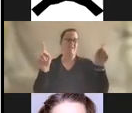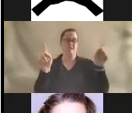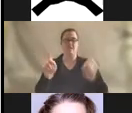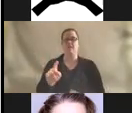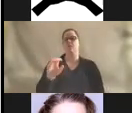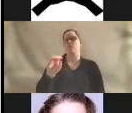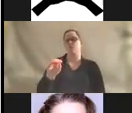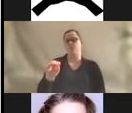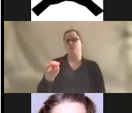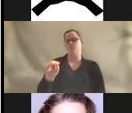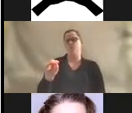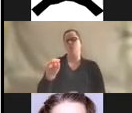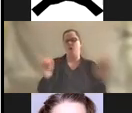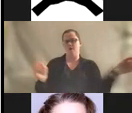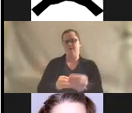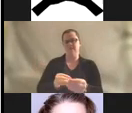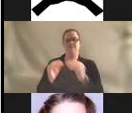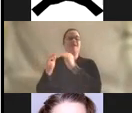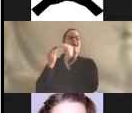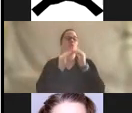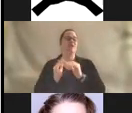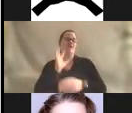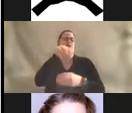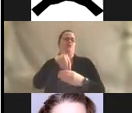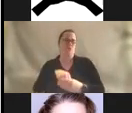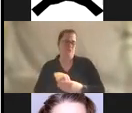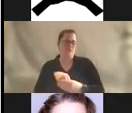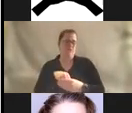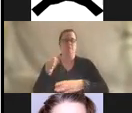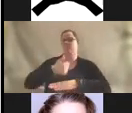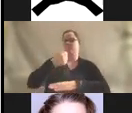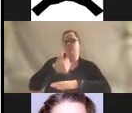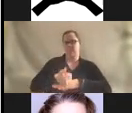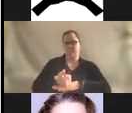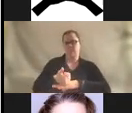the Office of Equity and Inclusion was establishing Regional Health Equity coalitions.